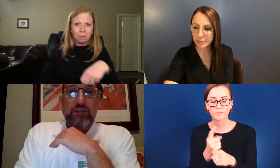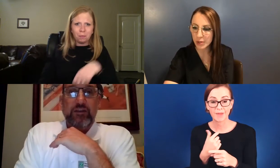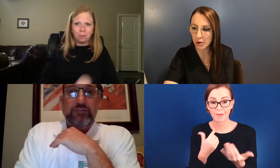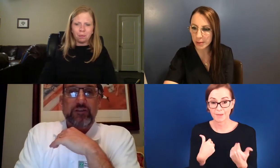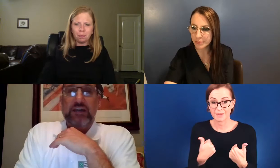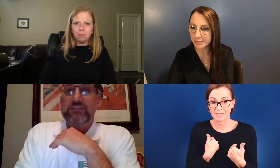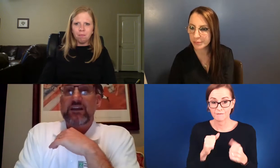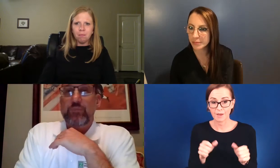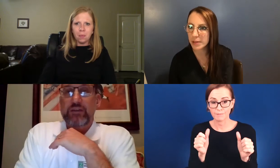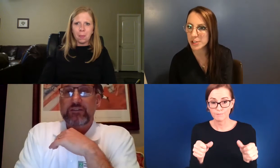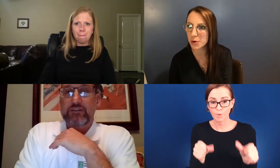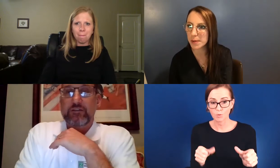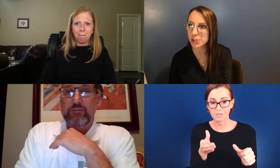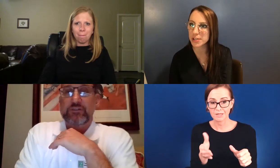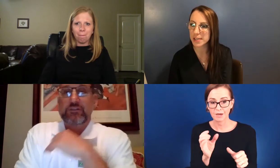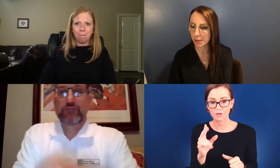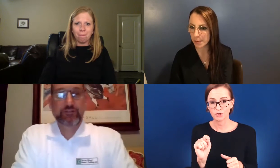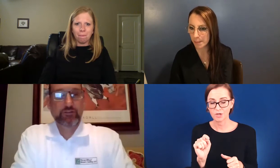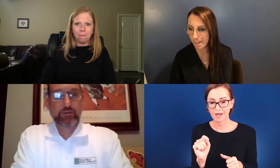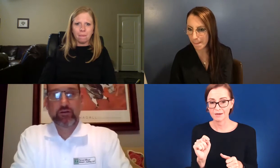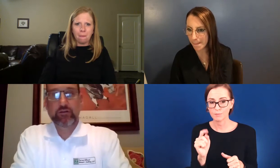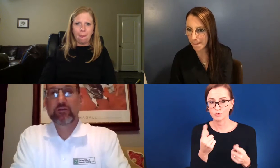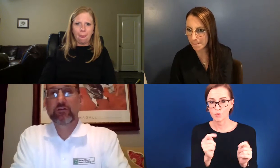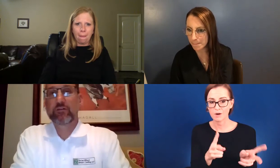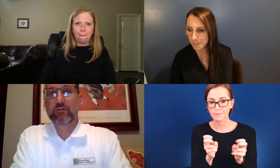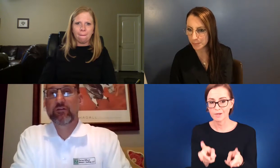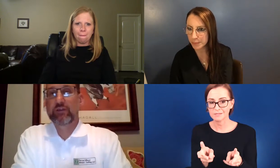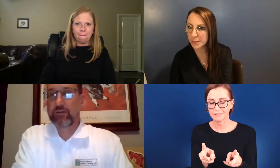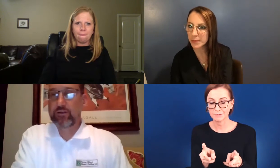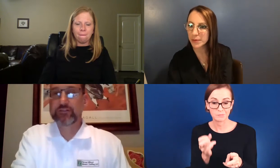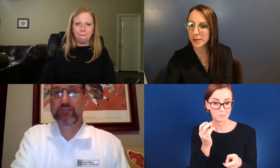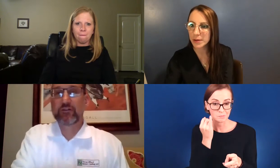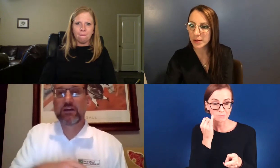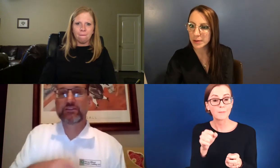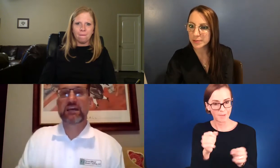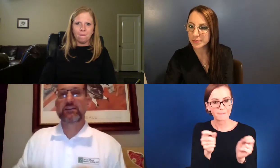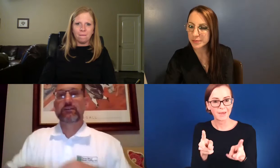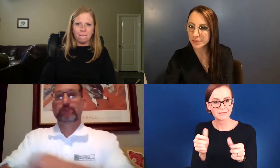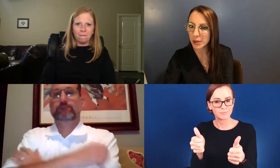I think the last thing I pasted- - Okay, wanna make sure to see if it's there. - Let me still there. Yeah, there it is, I just added it.